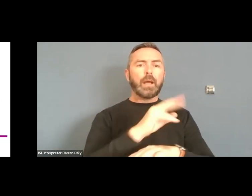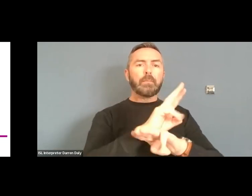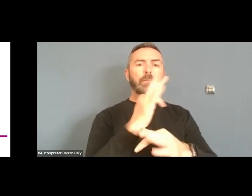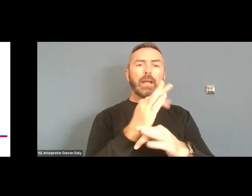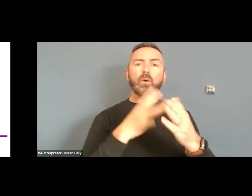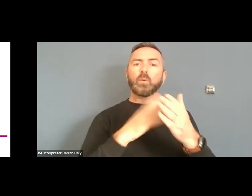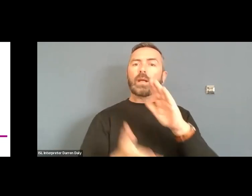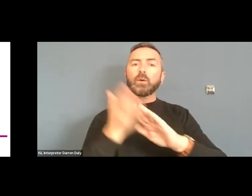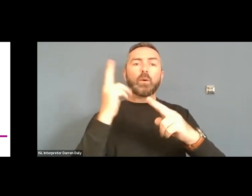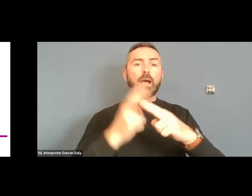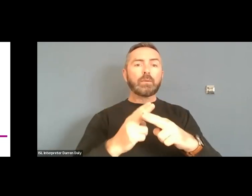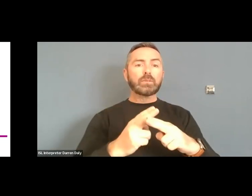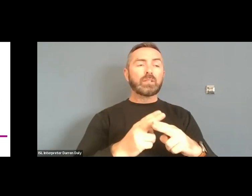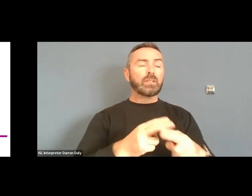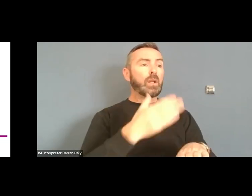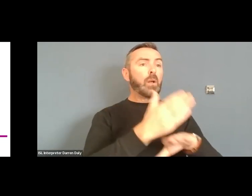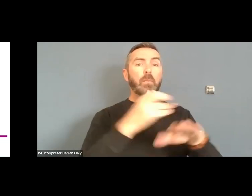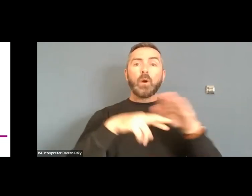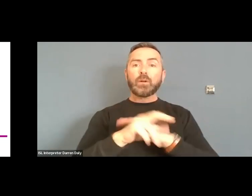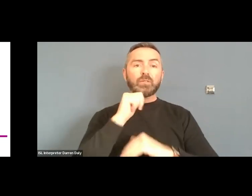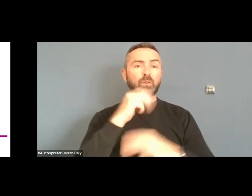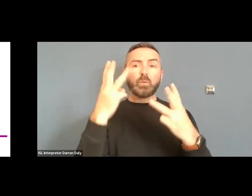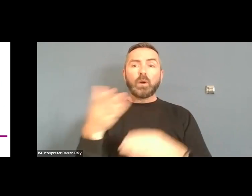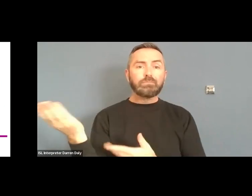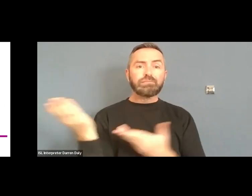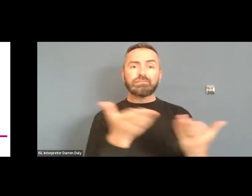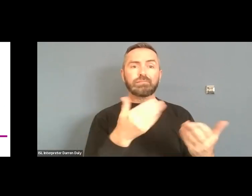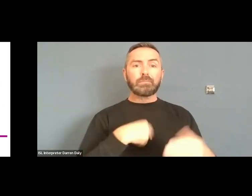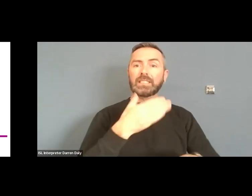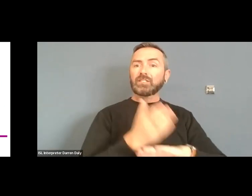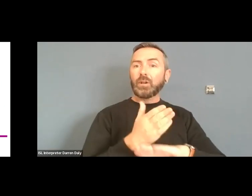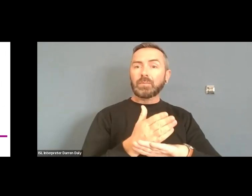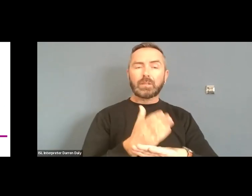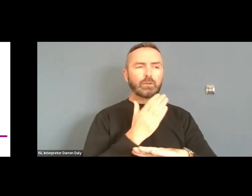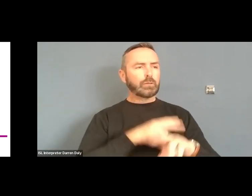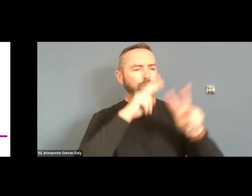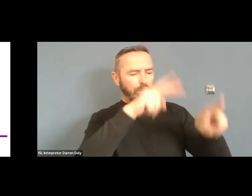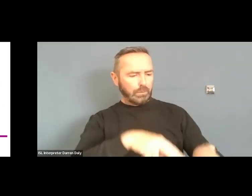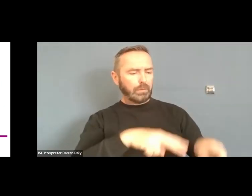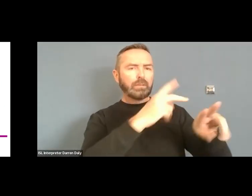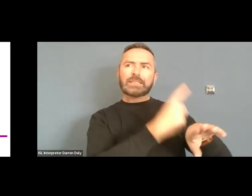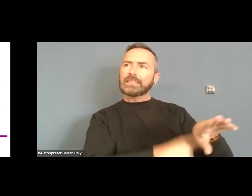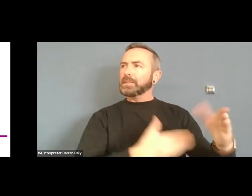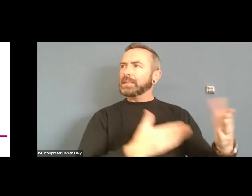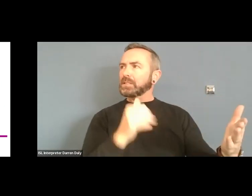"Employers are not interested in people like me, all they see is disability, not abilities".